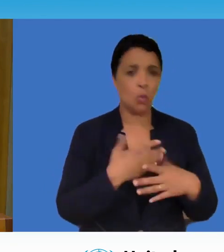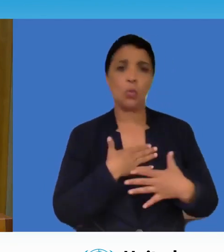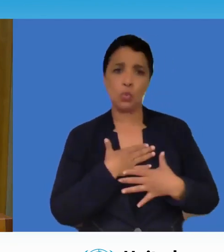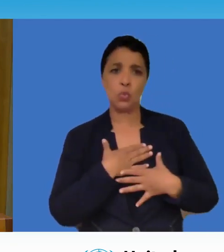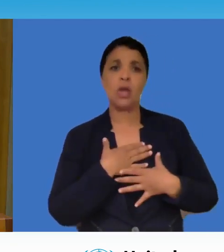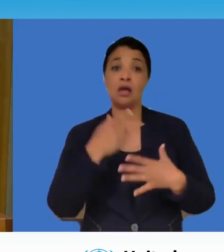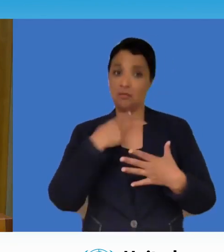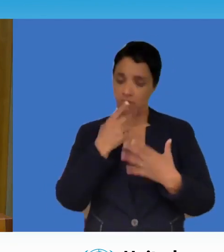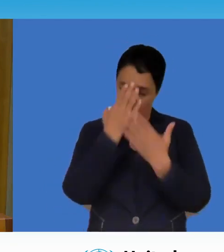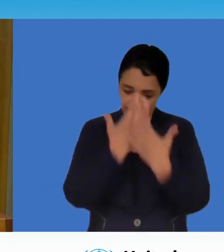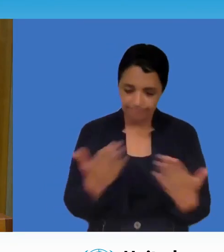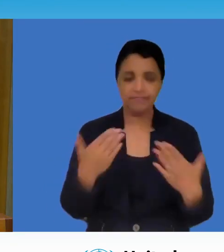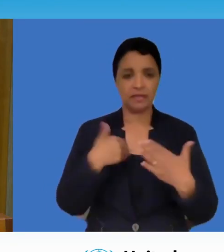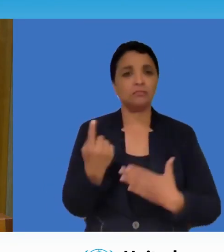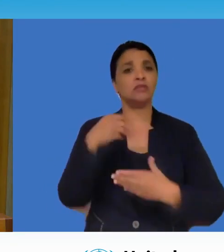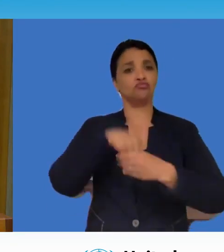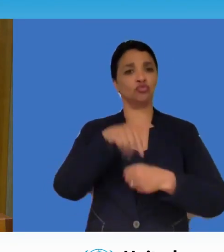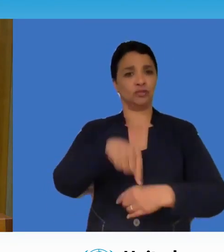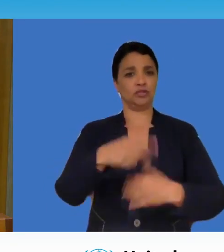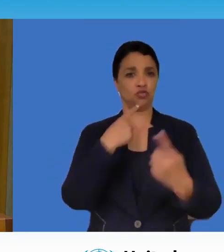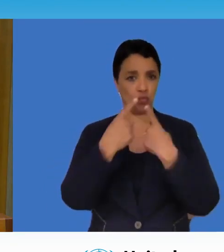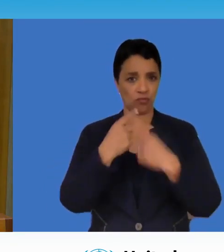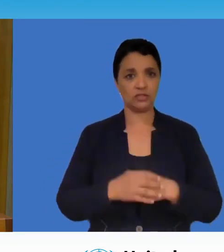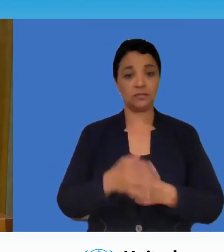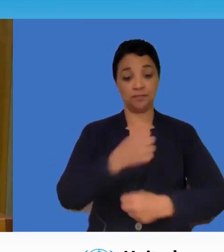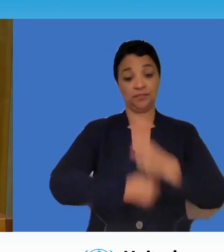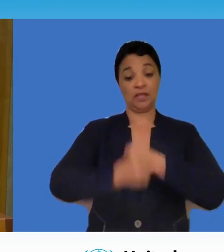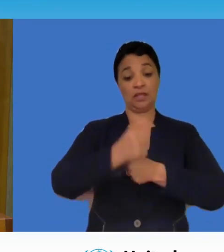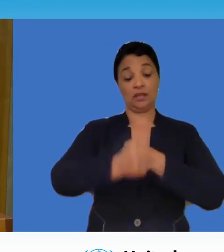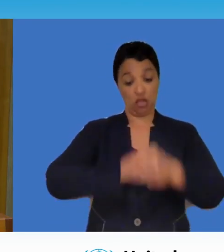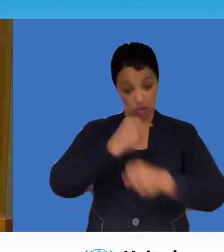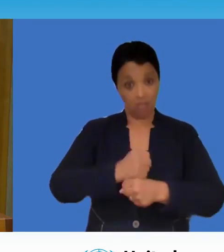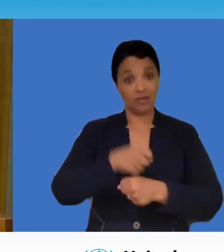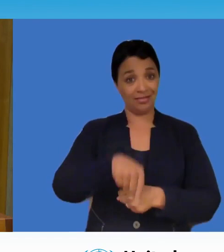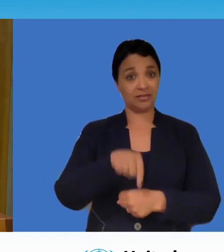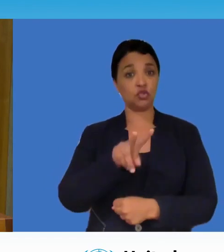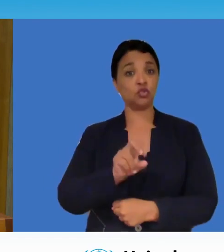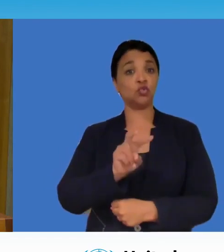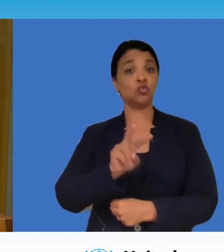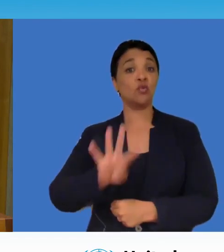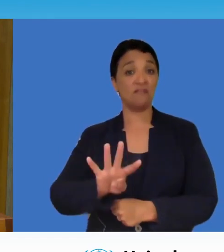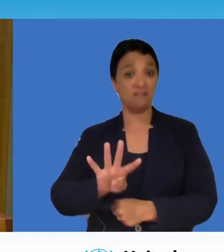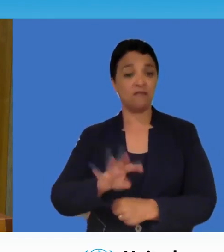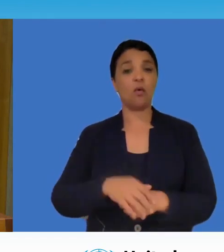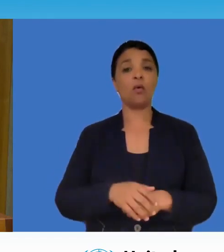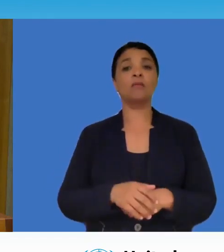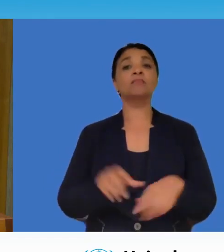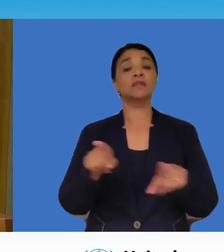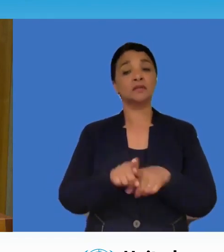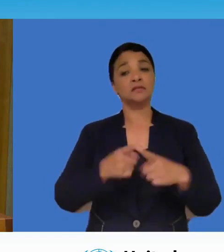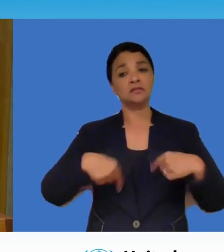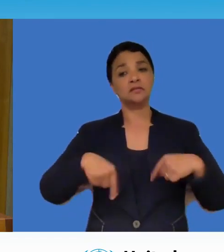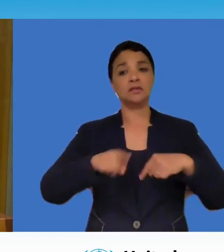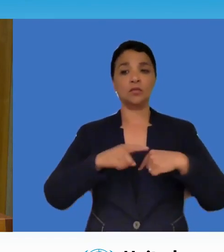it is truly an honor to be here to be part of this conversation in 2024 excellencies um the trends in